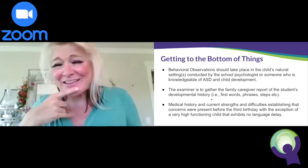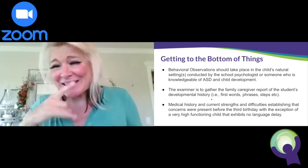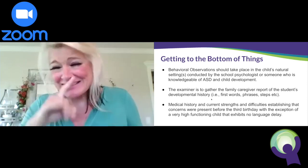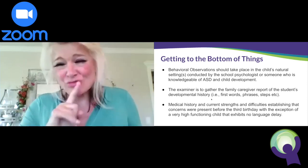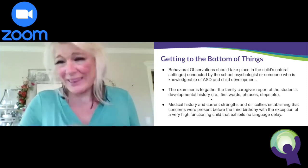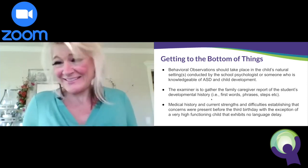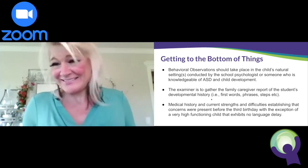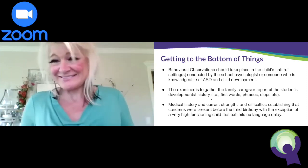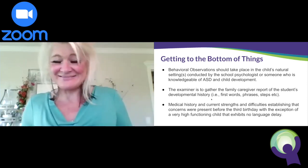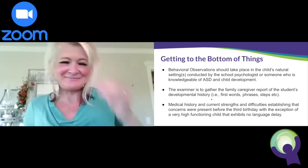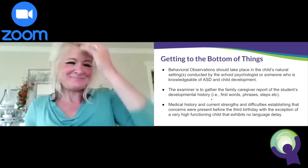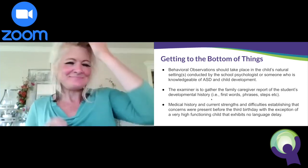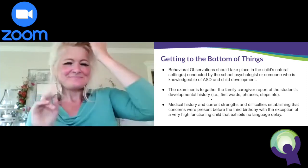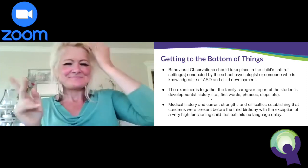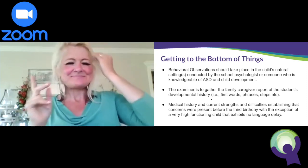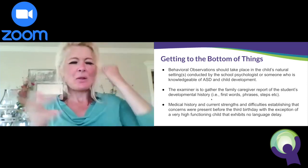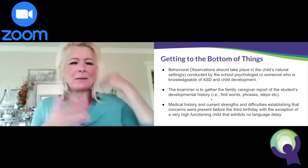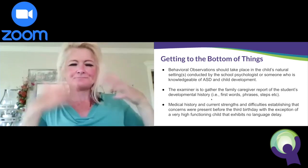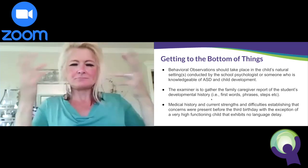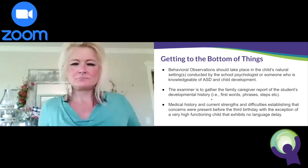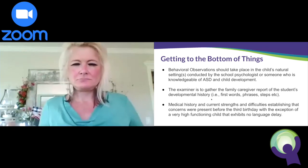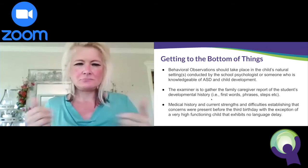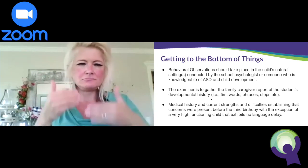somewhere else etc..really are they functioning as